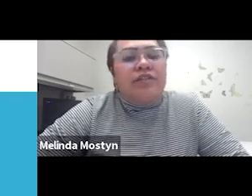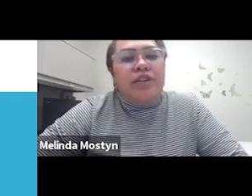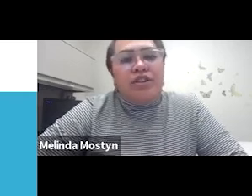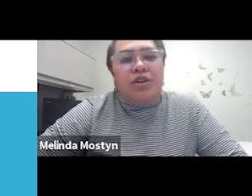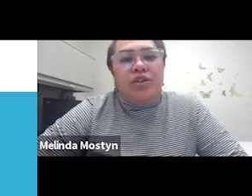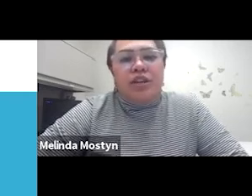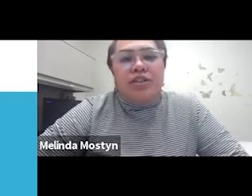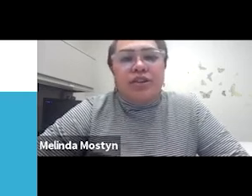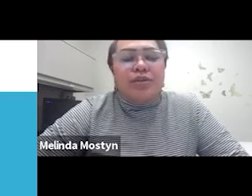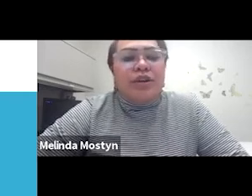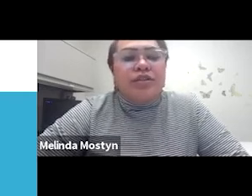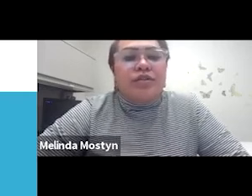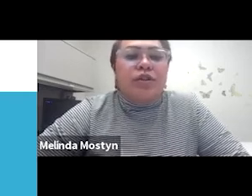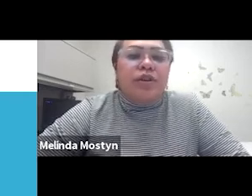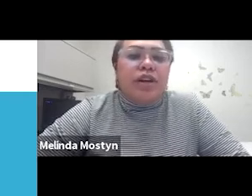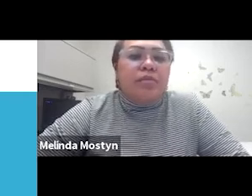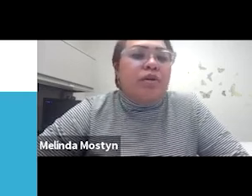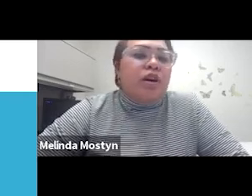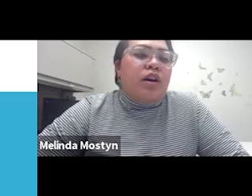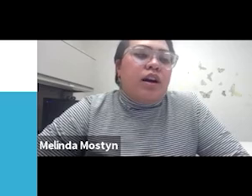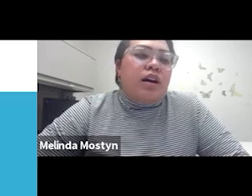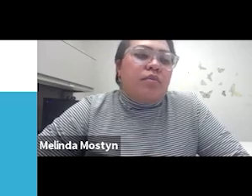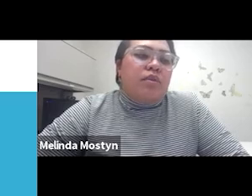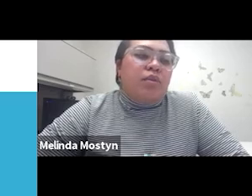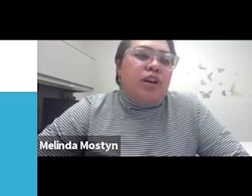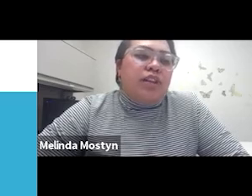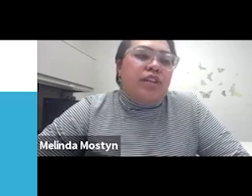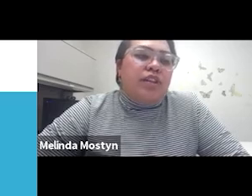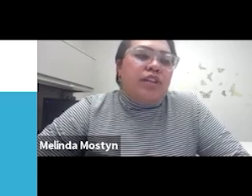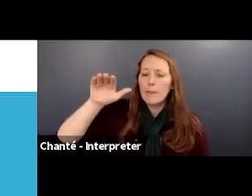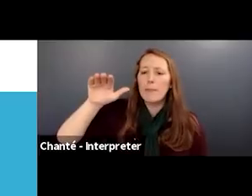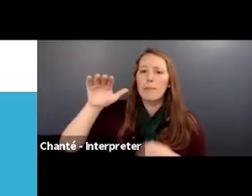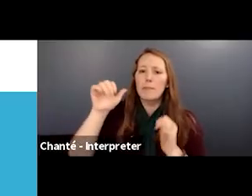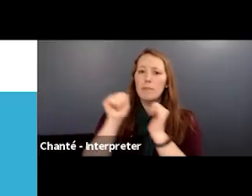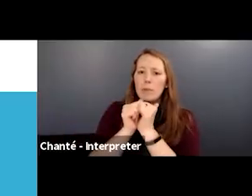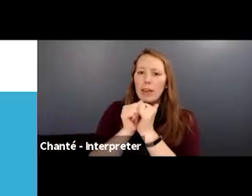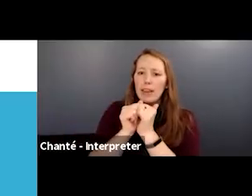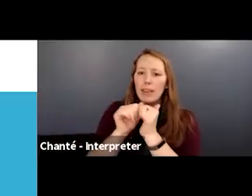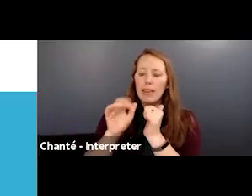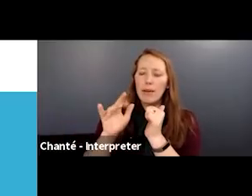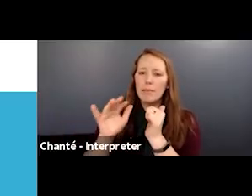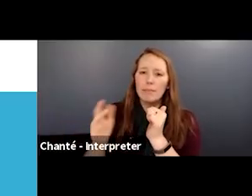If you could share with us your experience of growing up, as you had said,